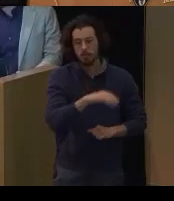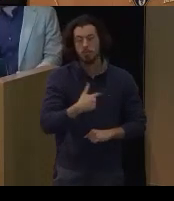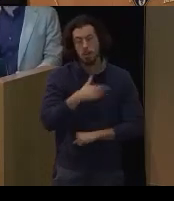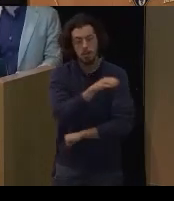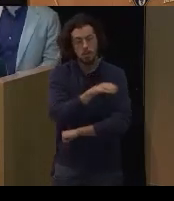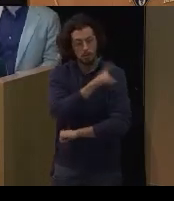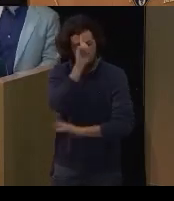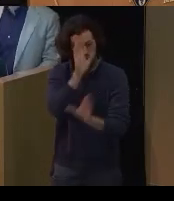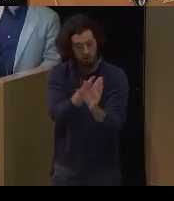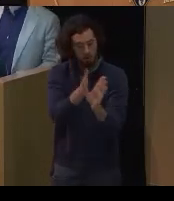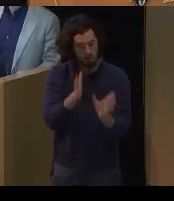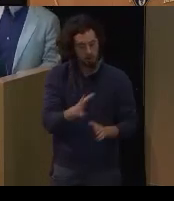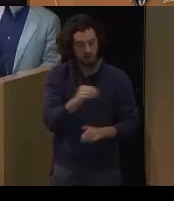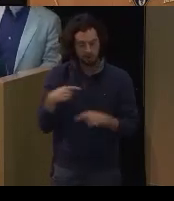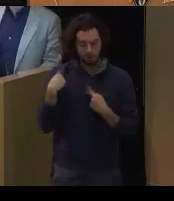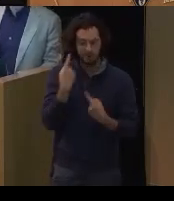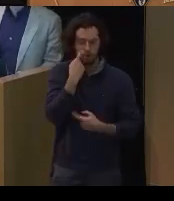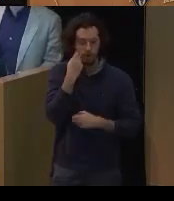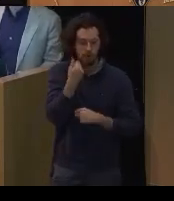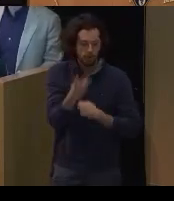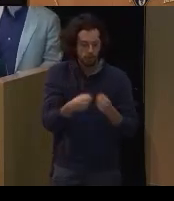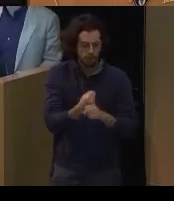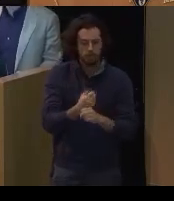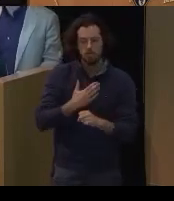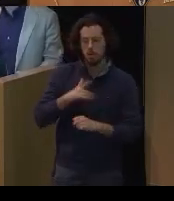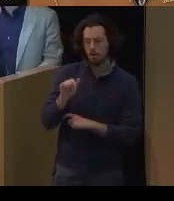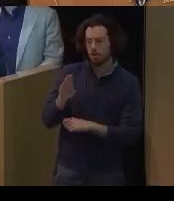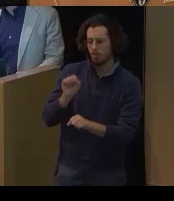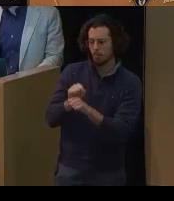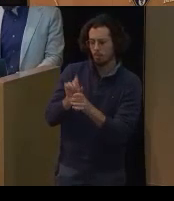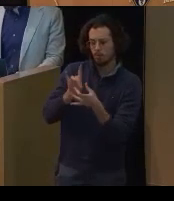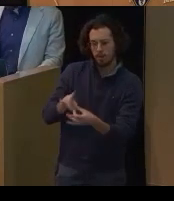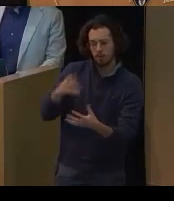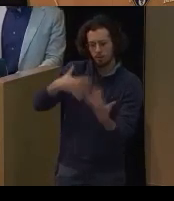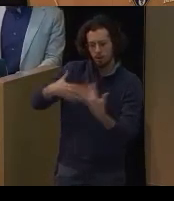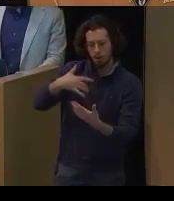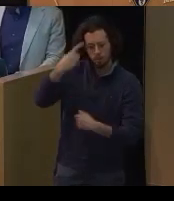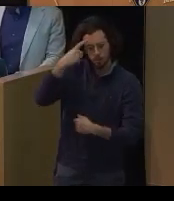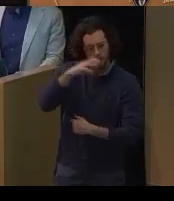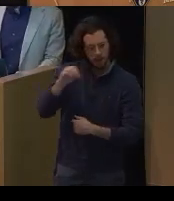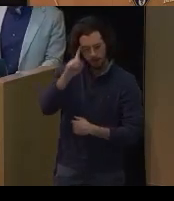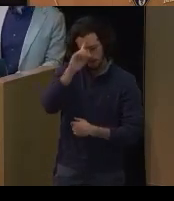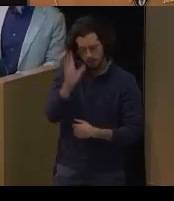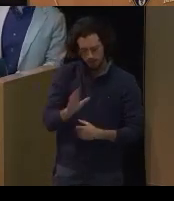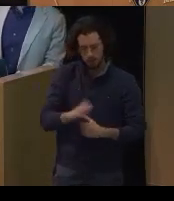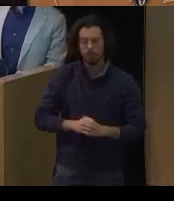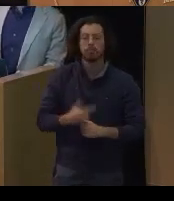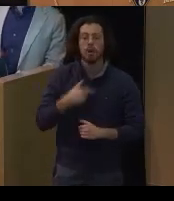training and for the past couple of years my lab and I have been doing work on the social brain and schizophrenia today I'm going to tell you about some of that work and I'm going to